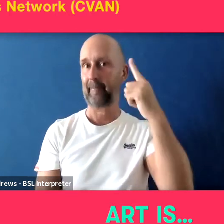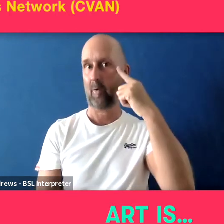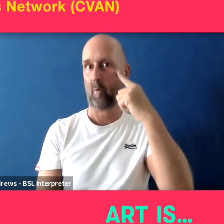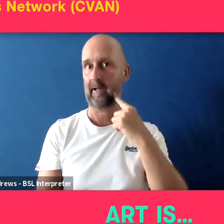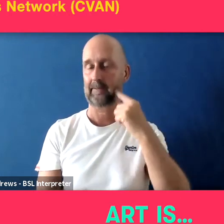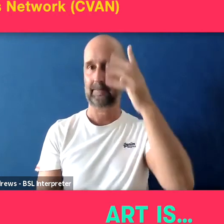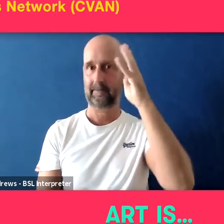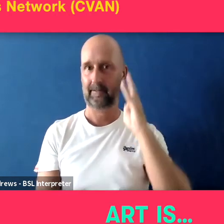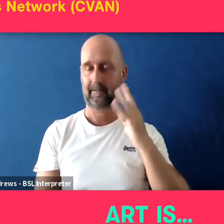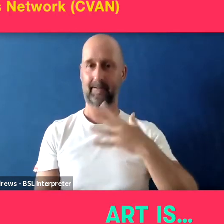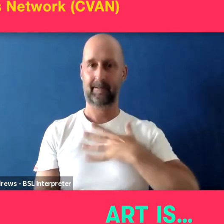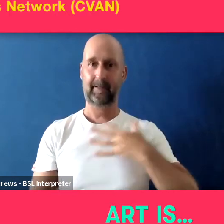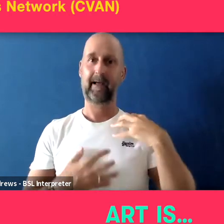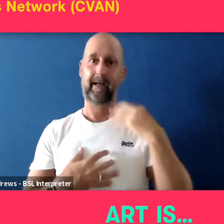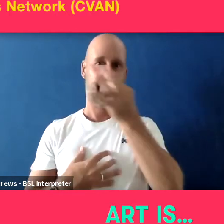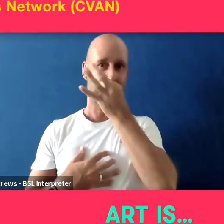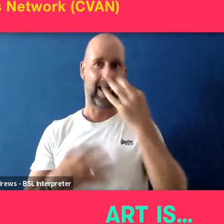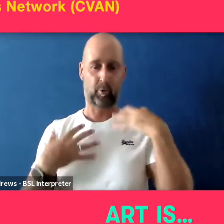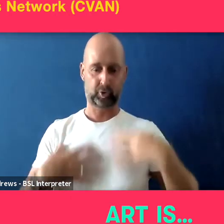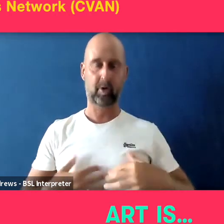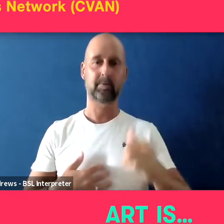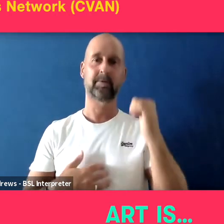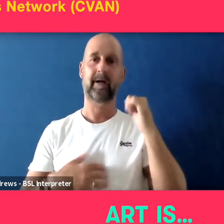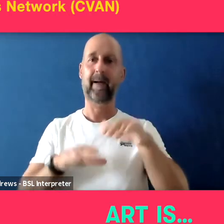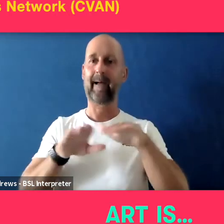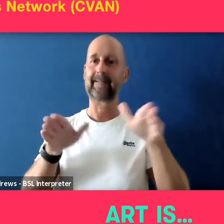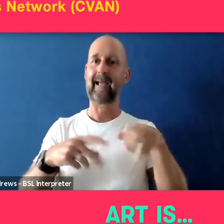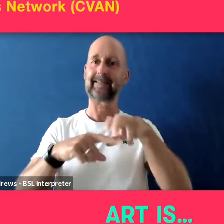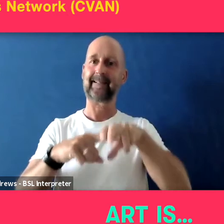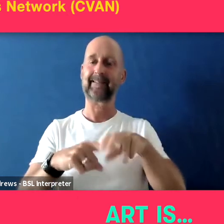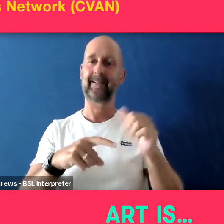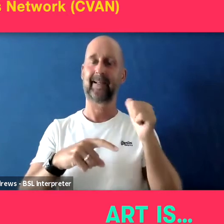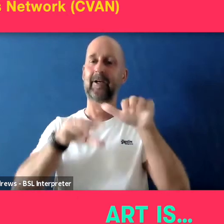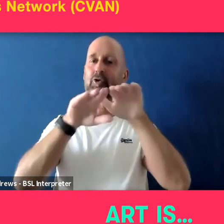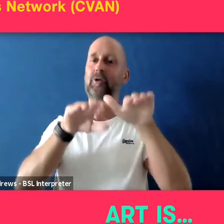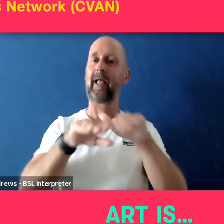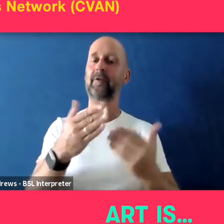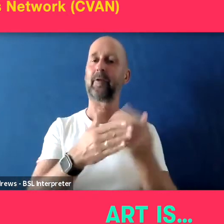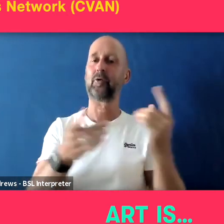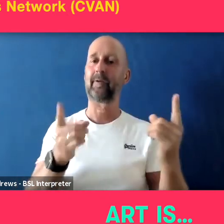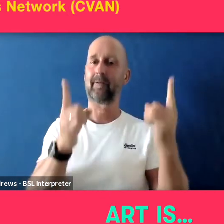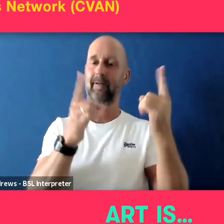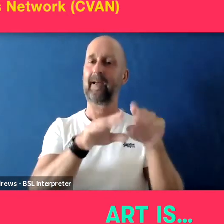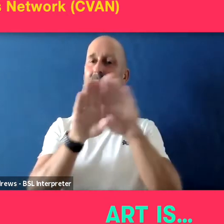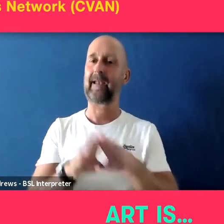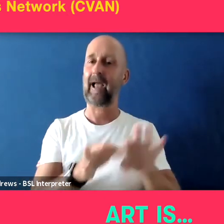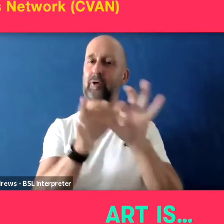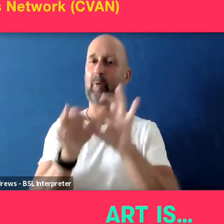and I am sitting in front of some shelves at my desk and I am the new Director of the national network for contemporary visual art CVAN.